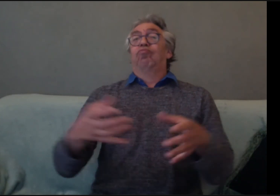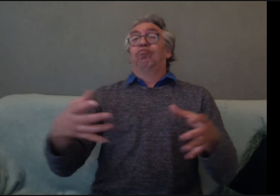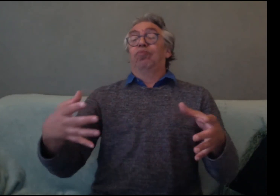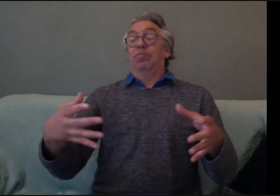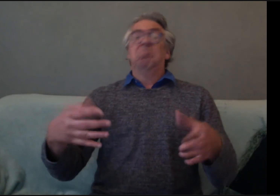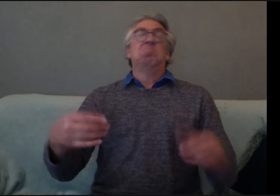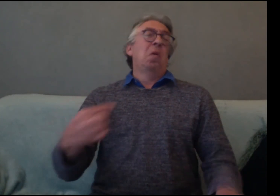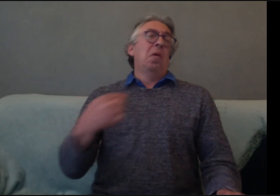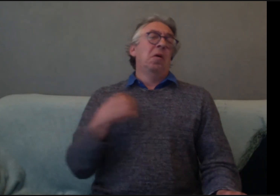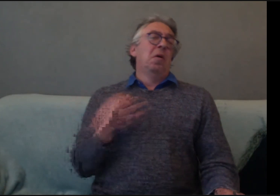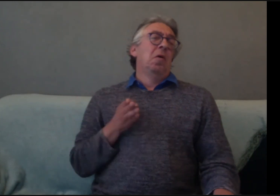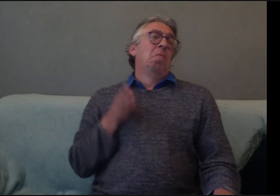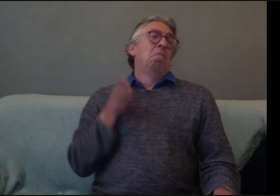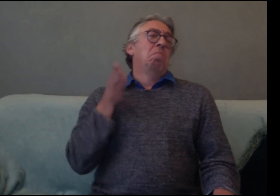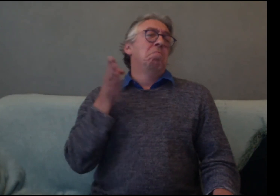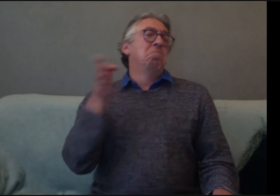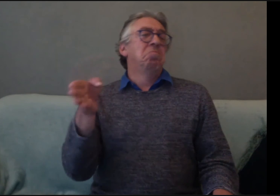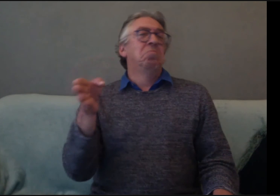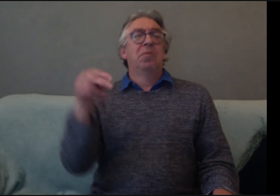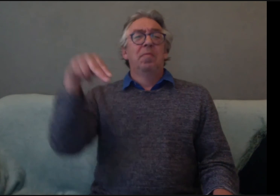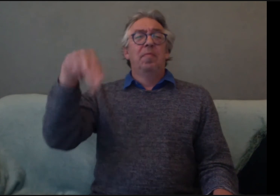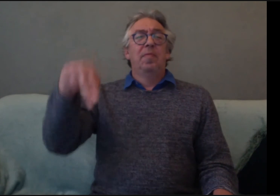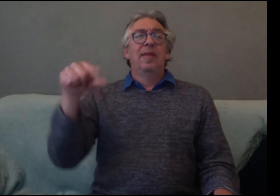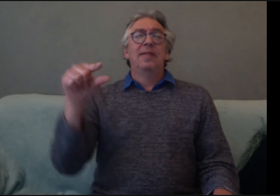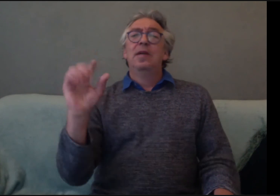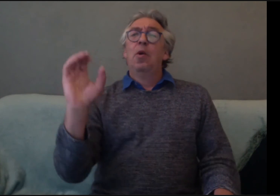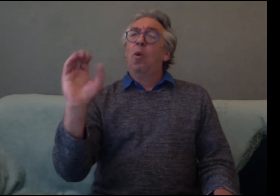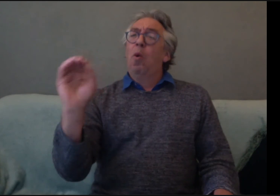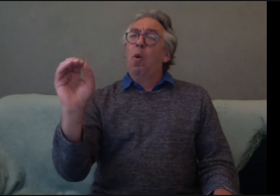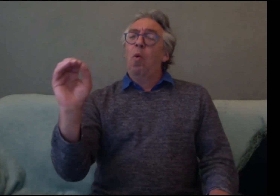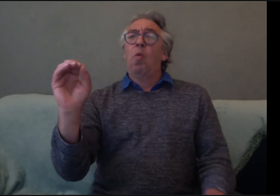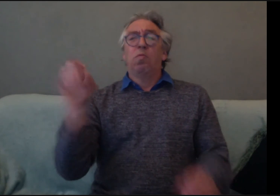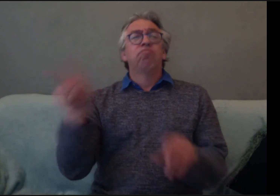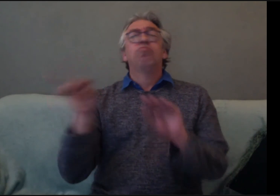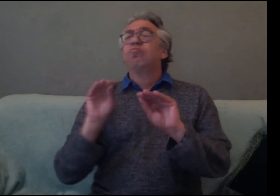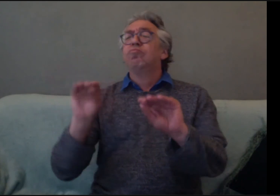A well-known NGO that published an adverted on the radio